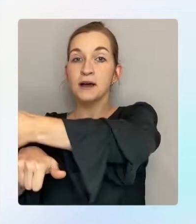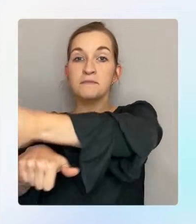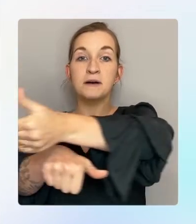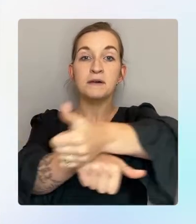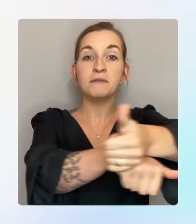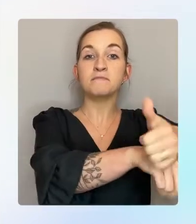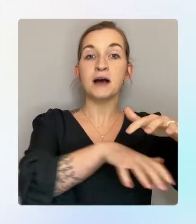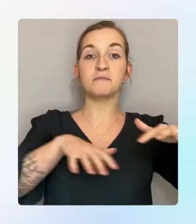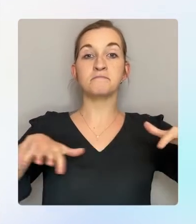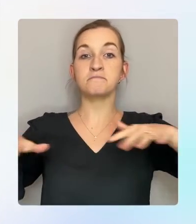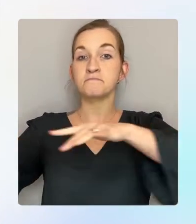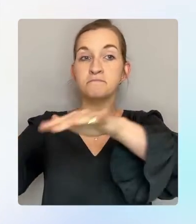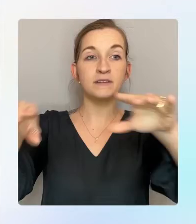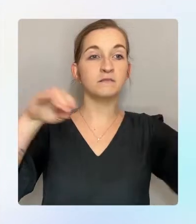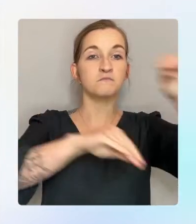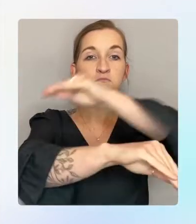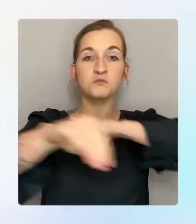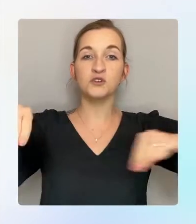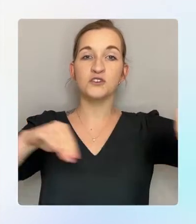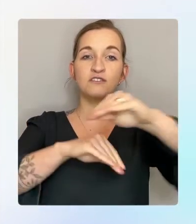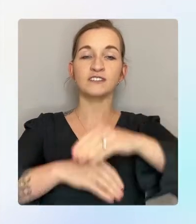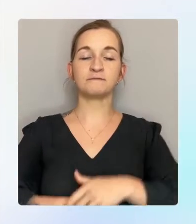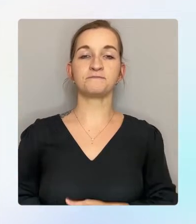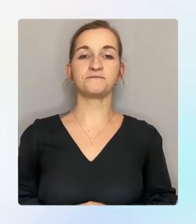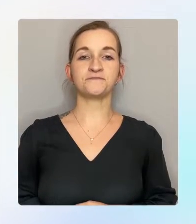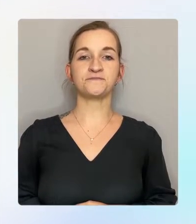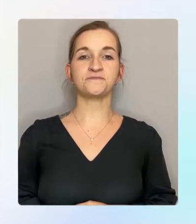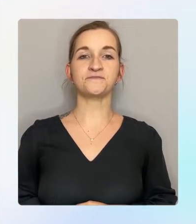to access unique functionalities or to make the space feel more personal.